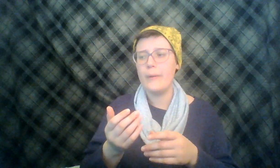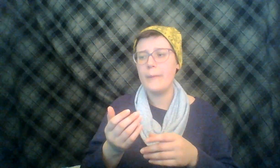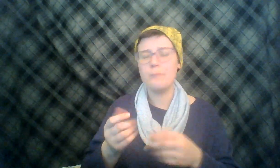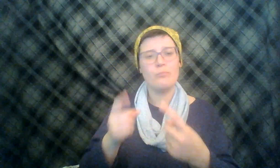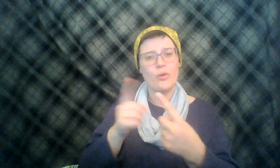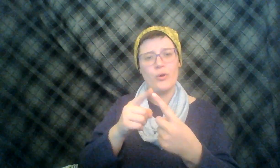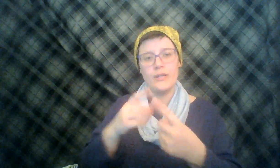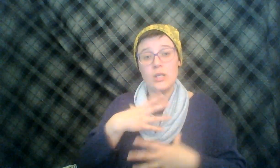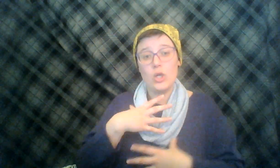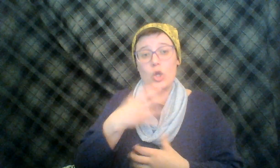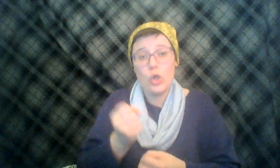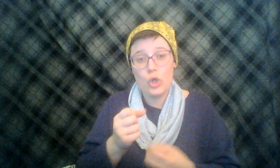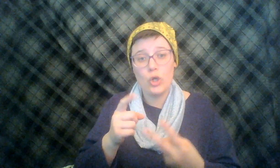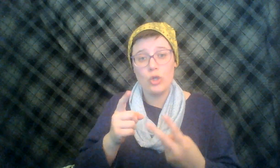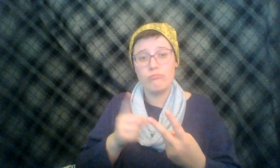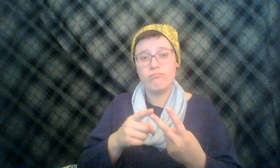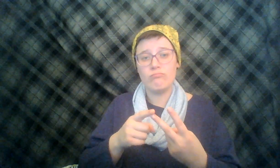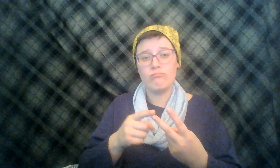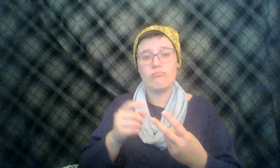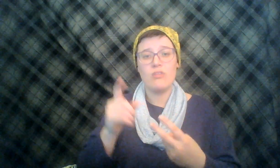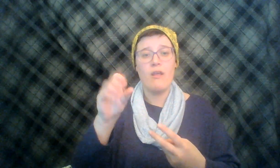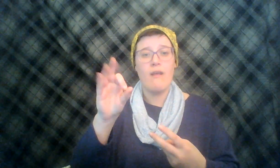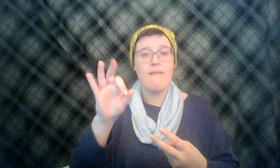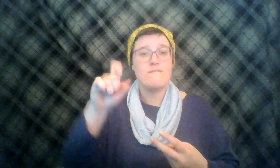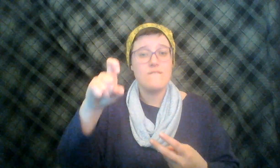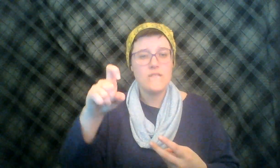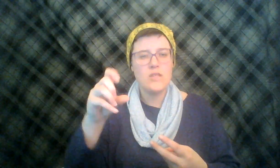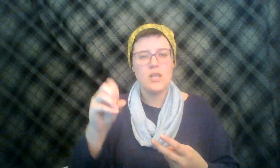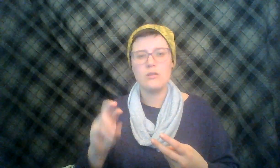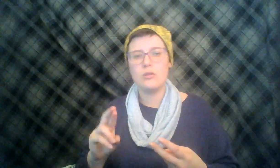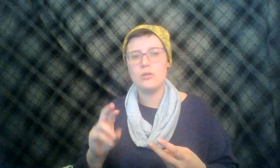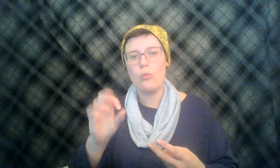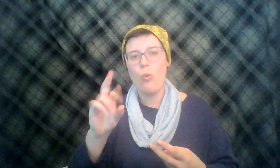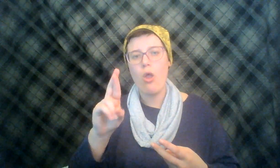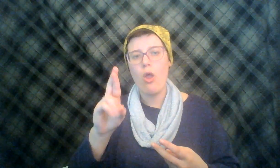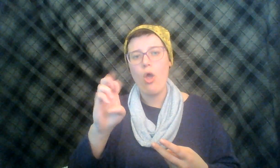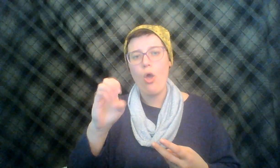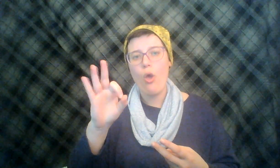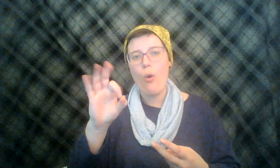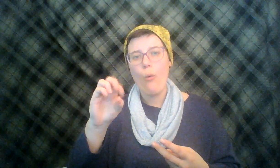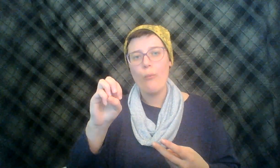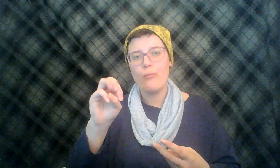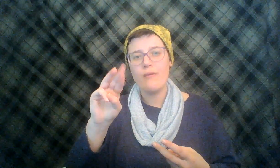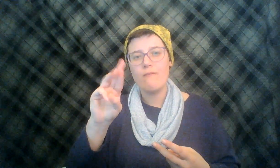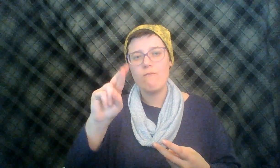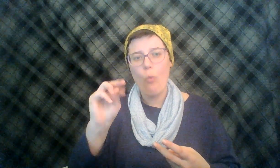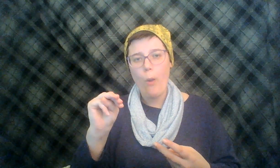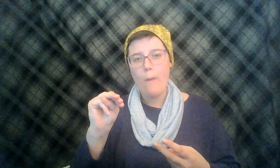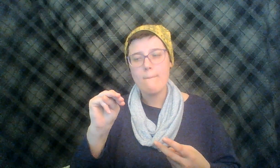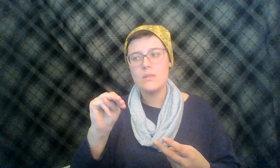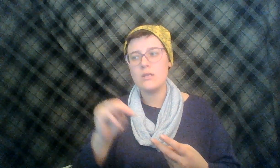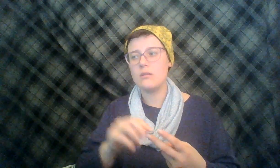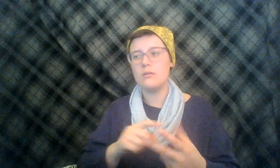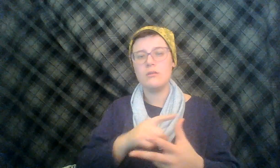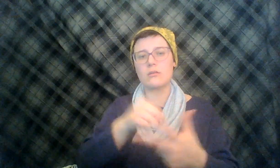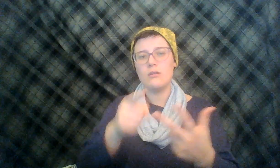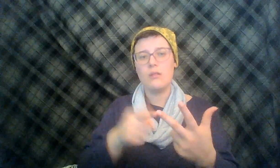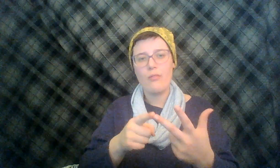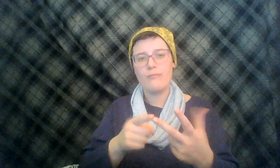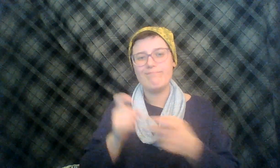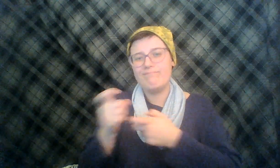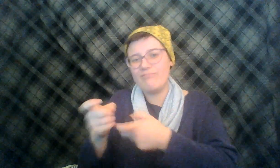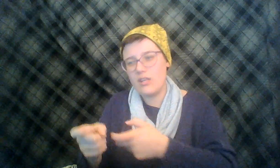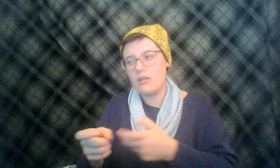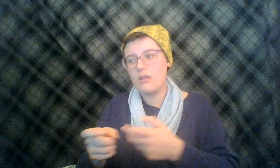“cure,” “reform,” “gift,”